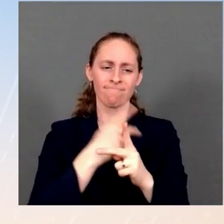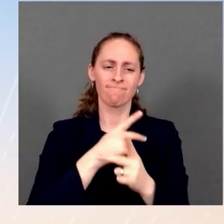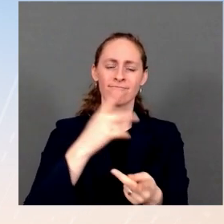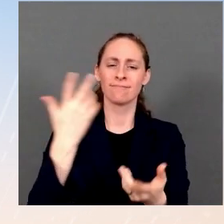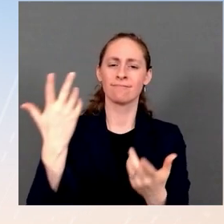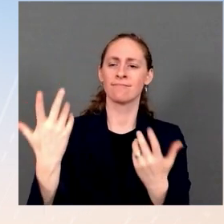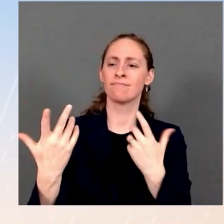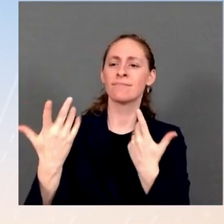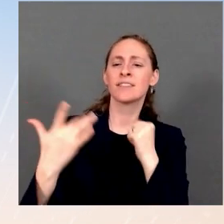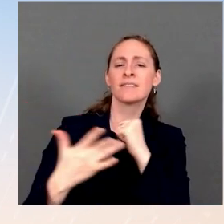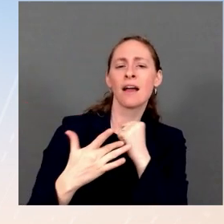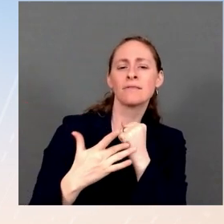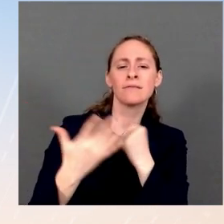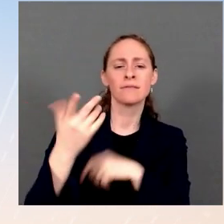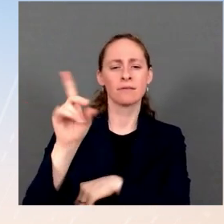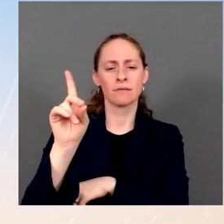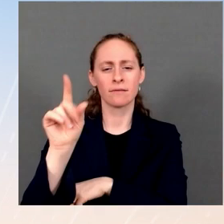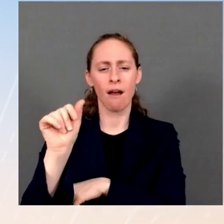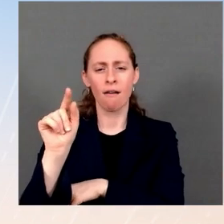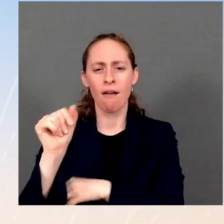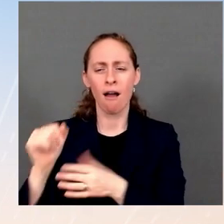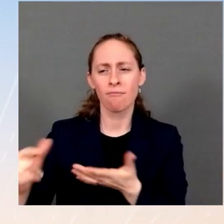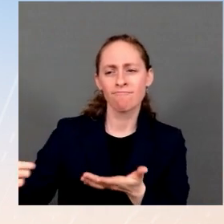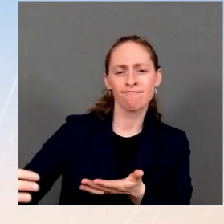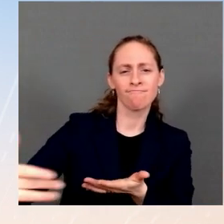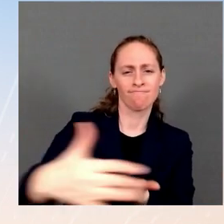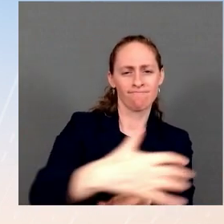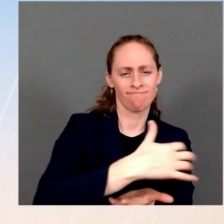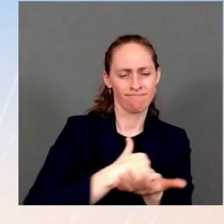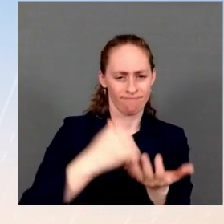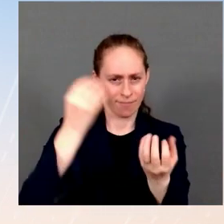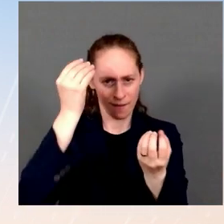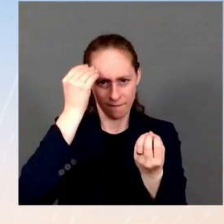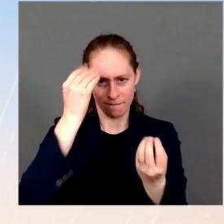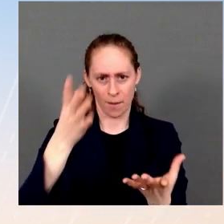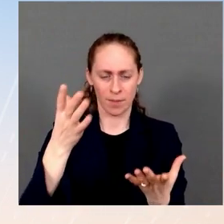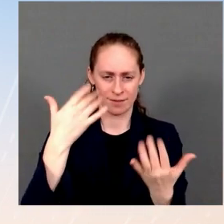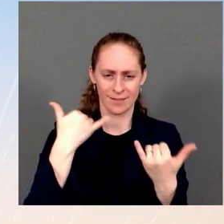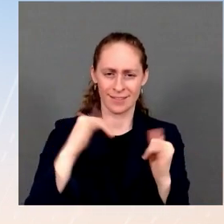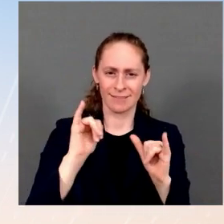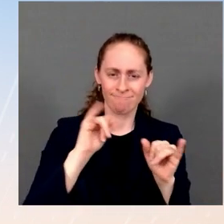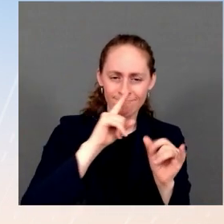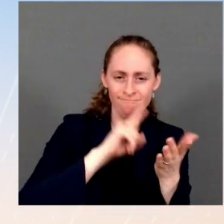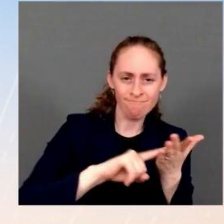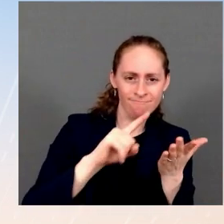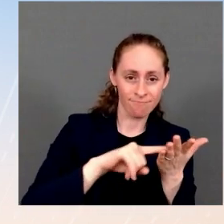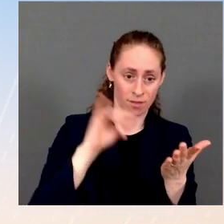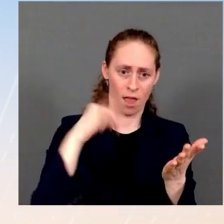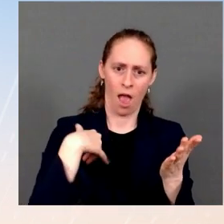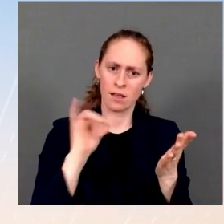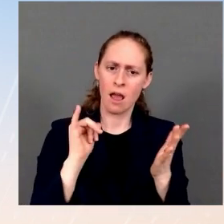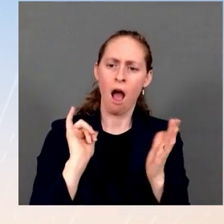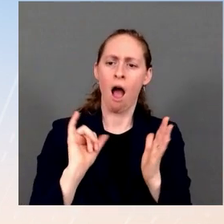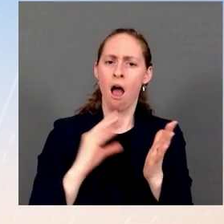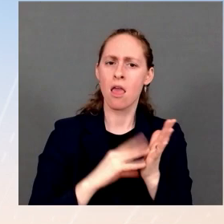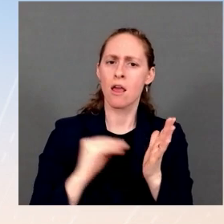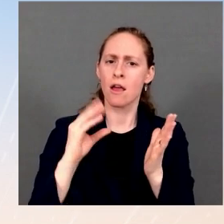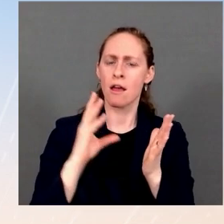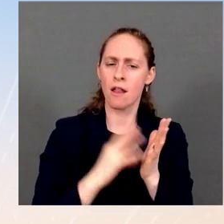and it's time to harness those learnings to deliver the solutions that the American people are looking for. Ms. Jean-Pierre: April. The Press: Crunching the numbers